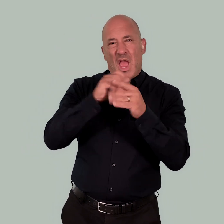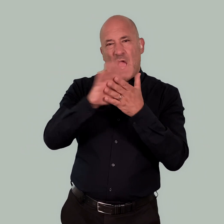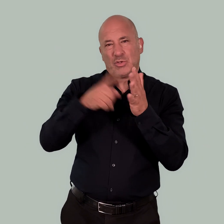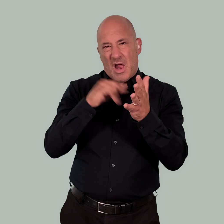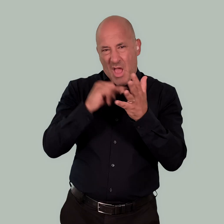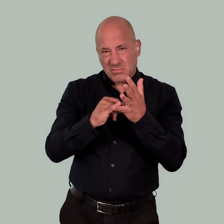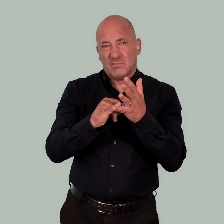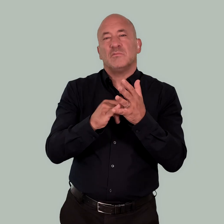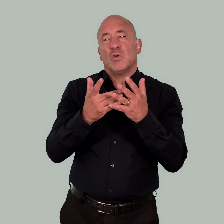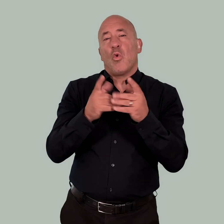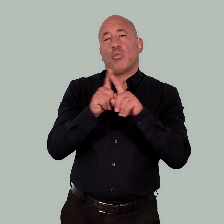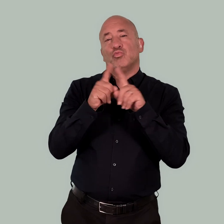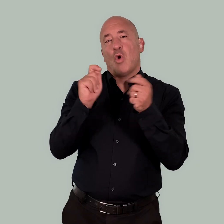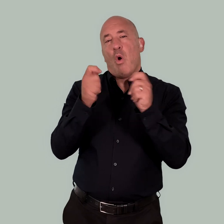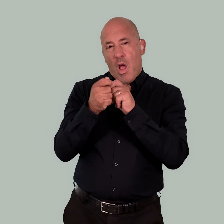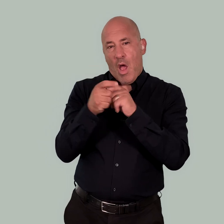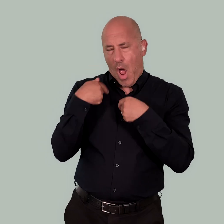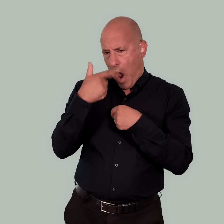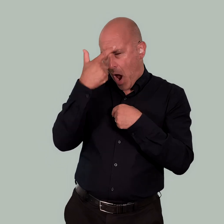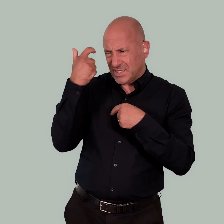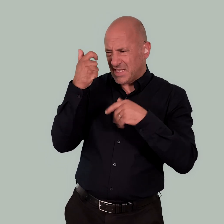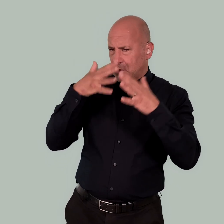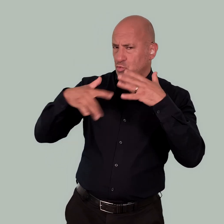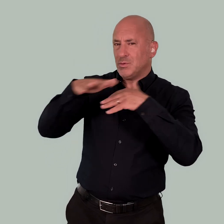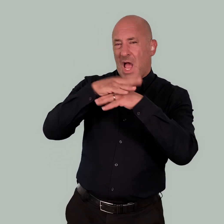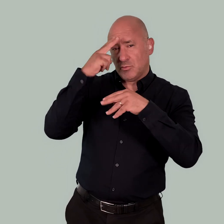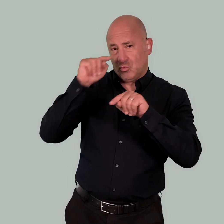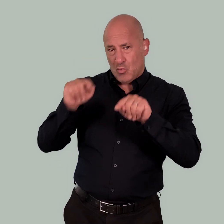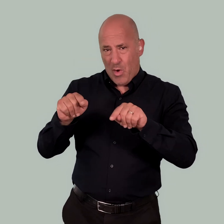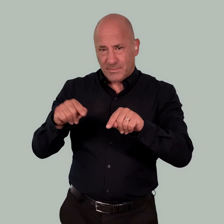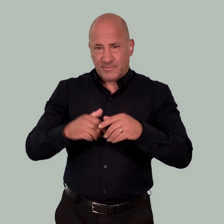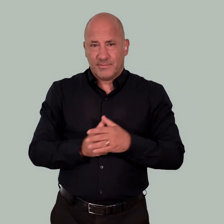(UKHLS, also known as Understanding Society).